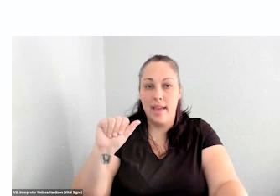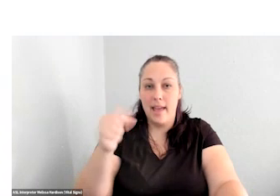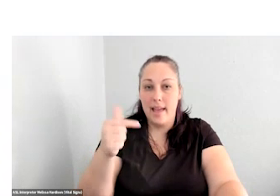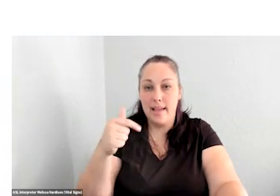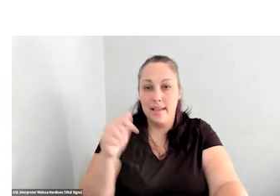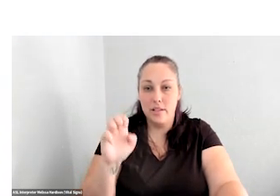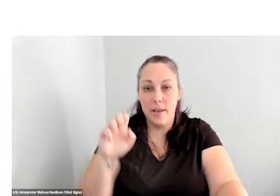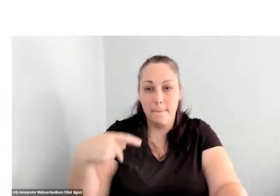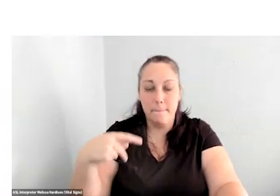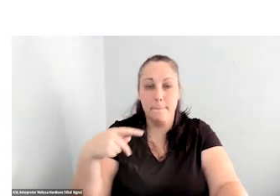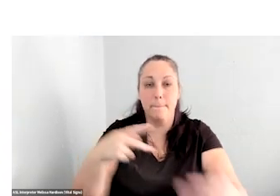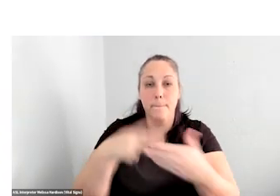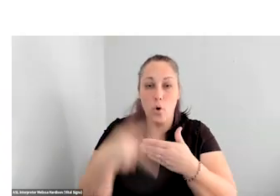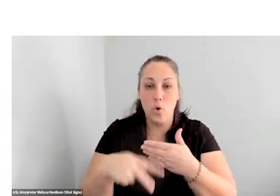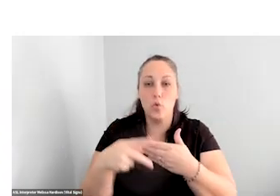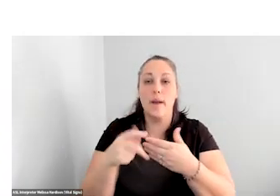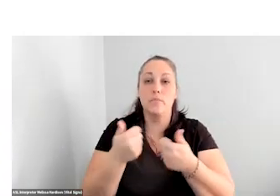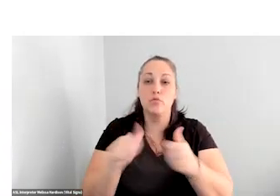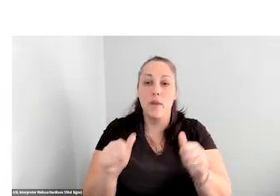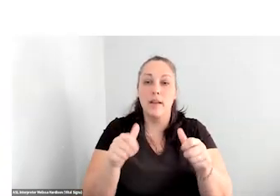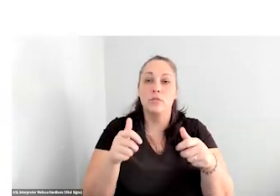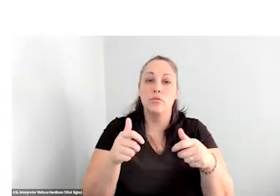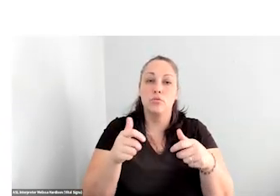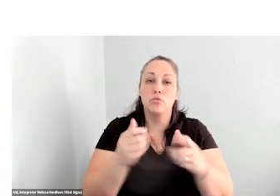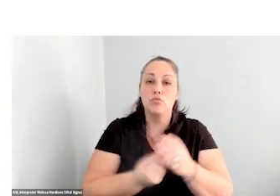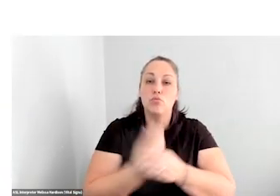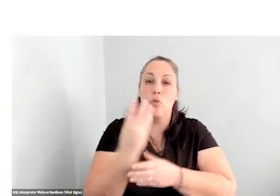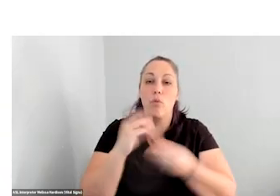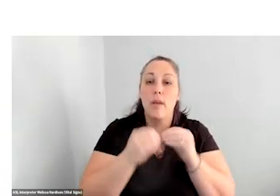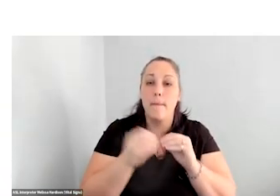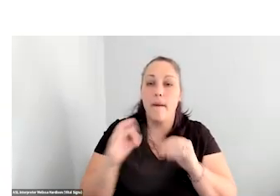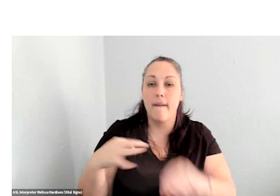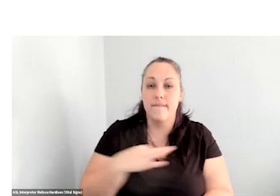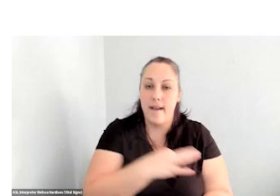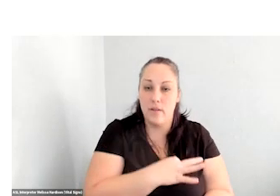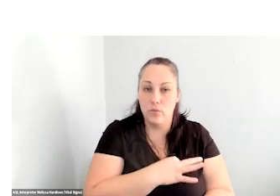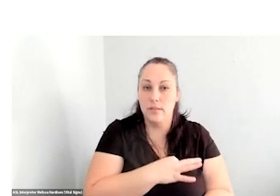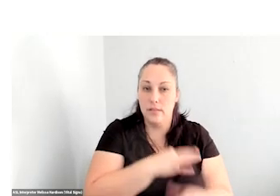Meanwhile the CREST program, which is divided into three different programs,